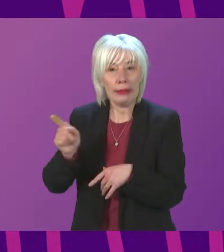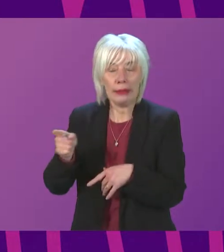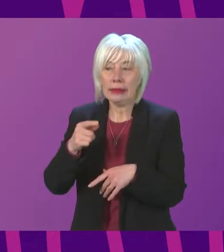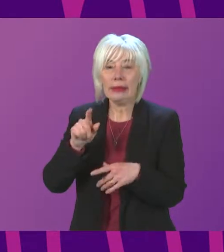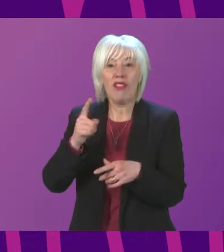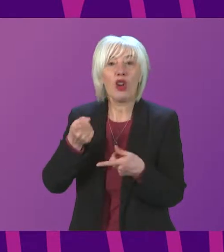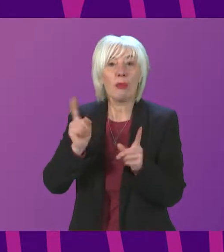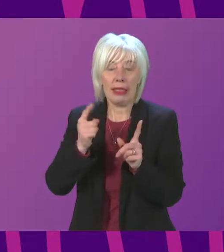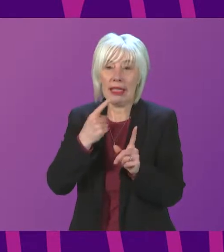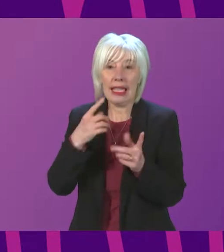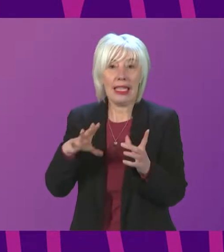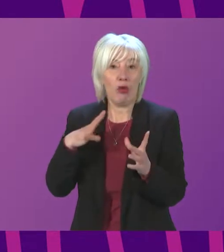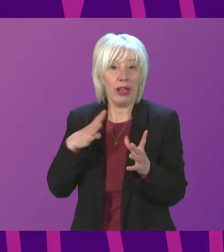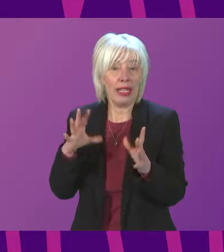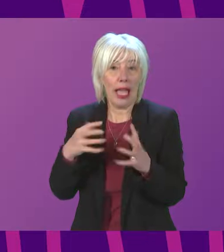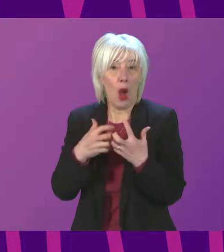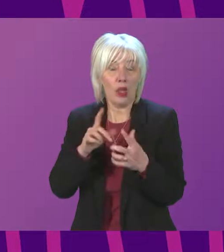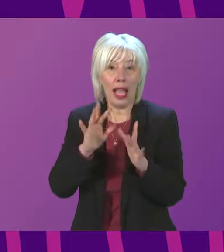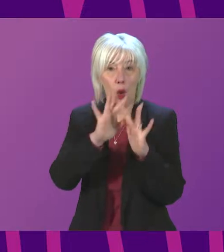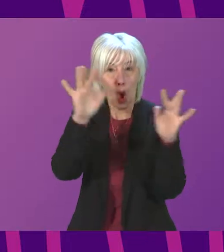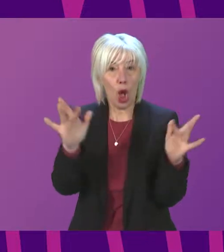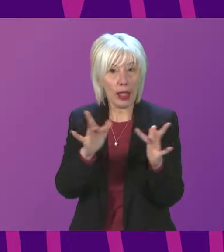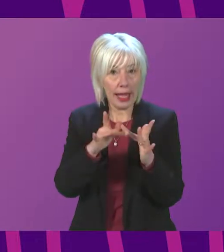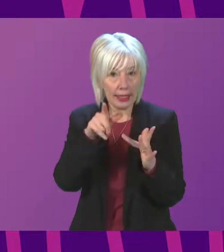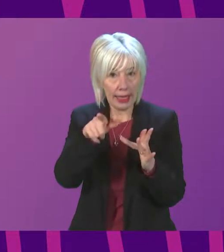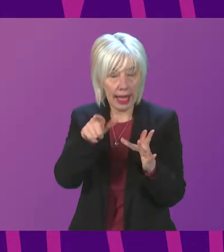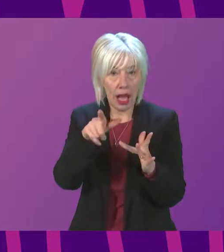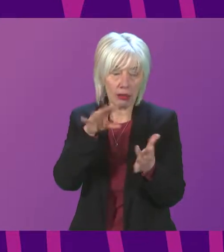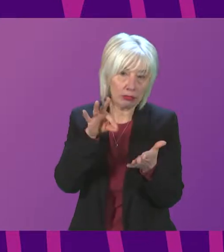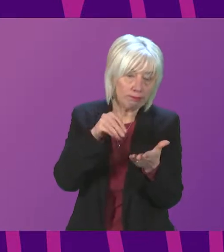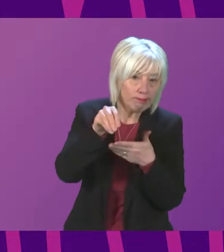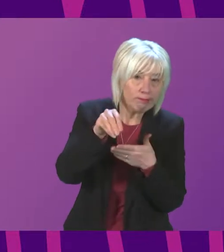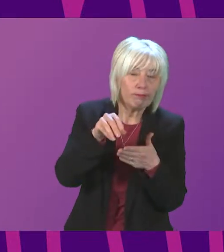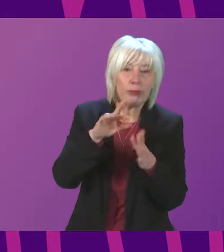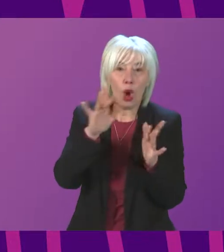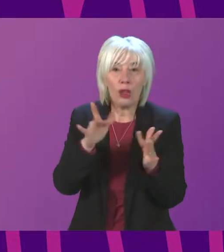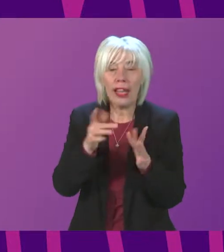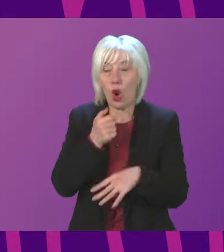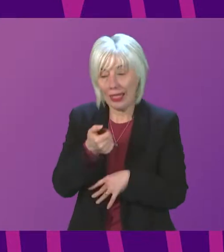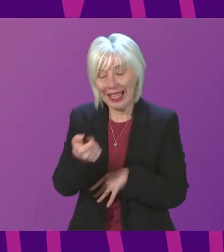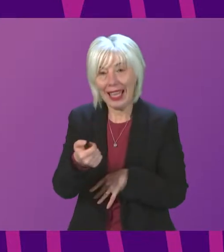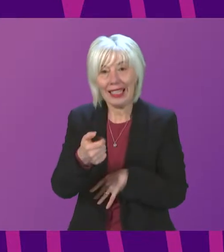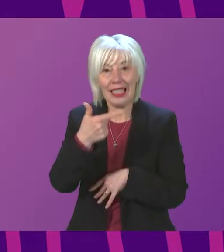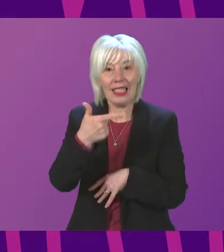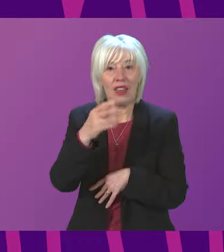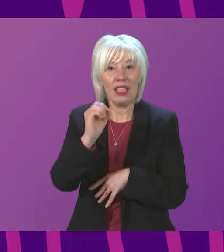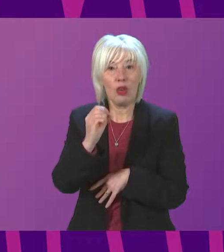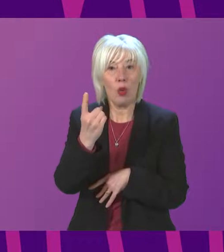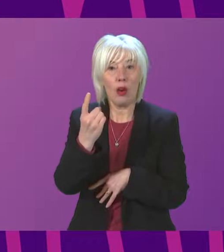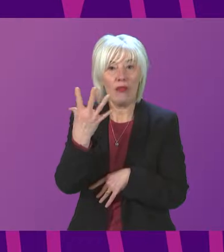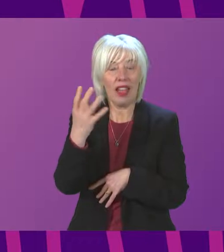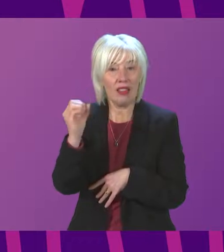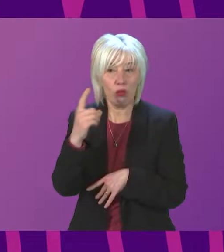can go online to www.dec.org.uk and donate online, or they can text DONATE to 70150.